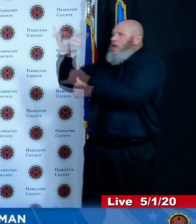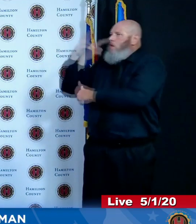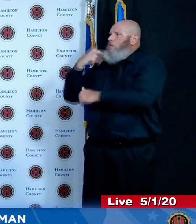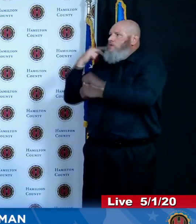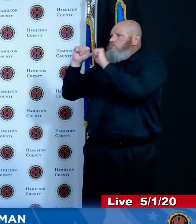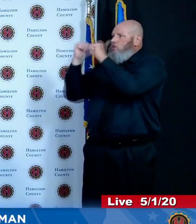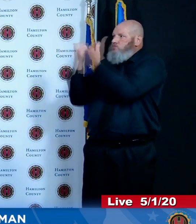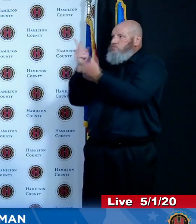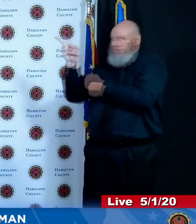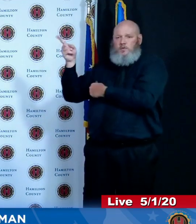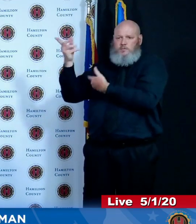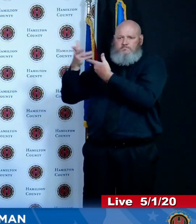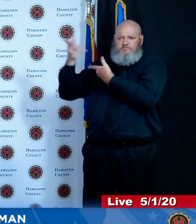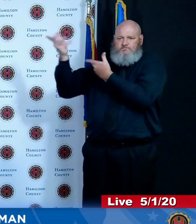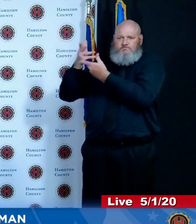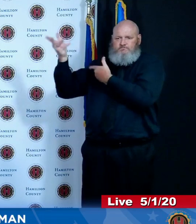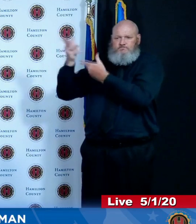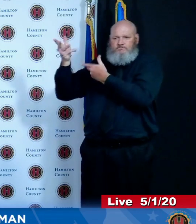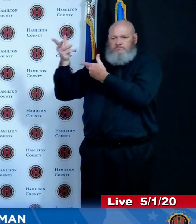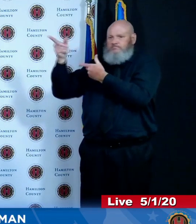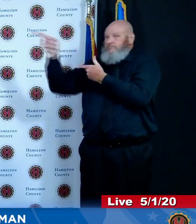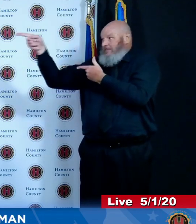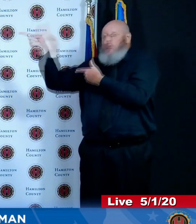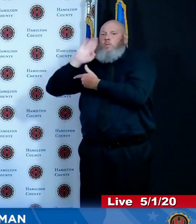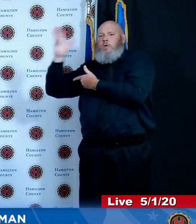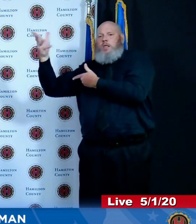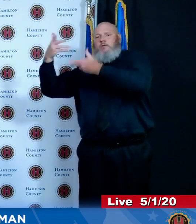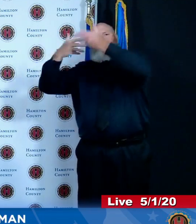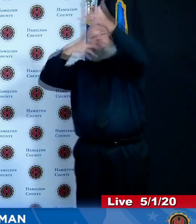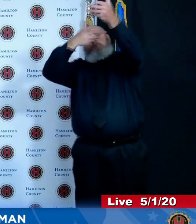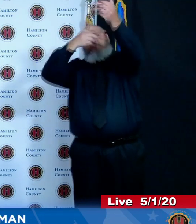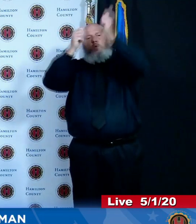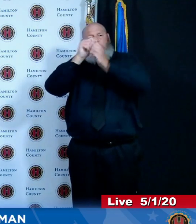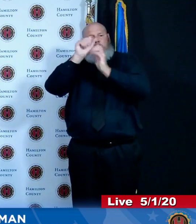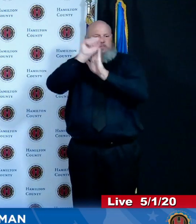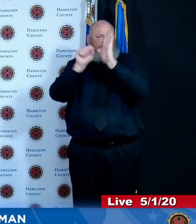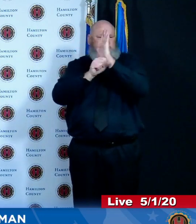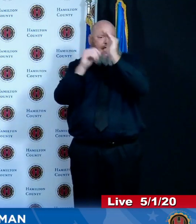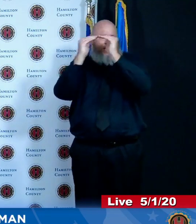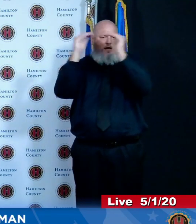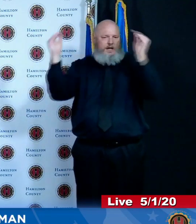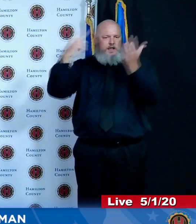suggestion of sitting outside and social distancing outside is absolutely a great